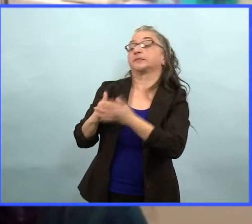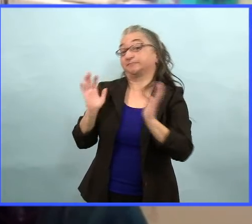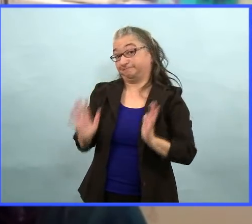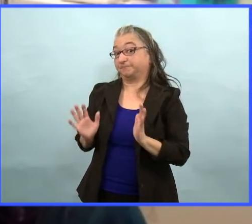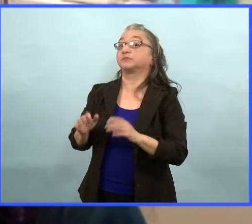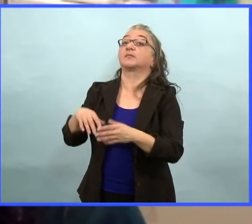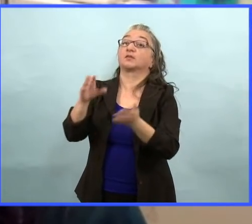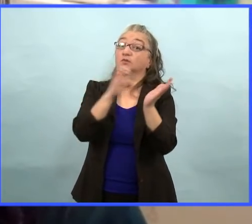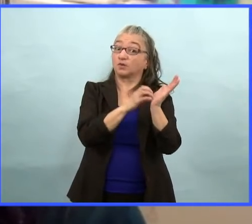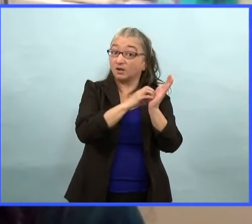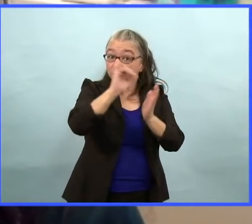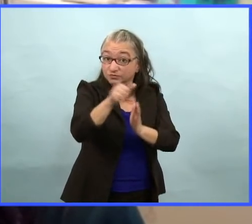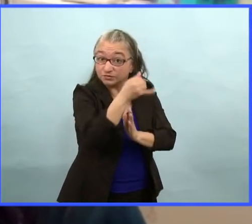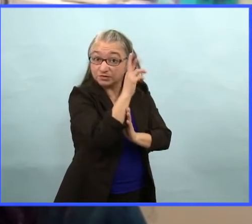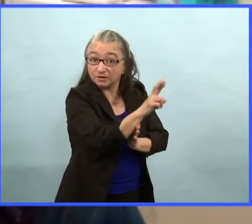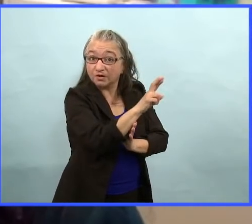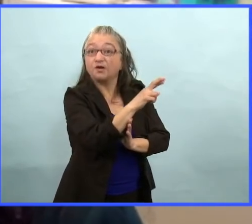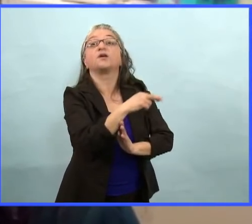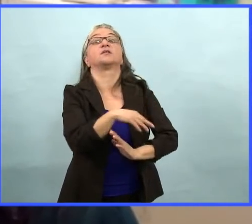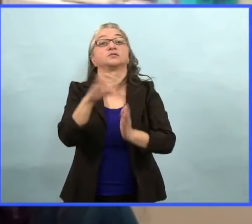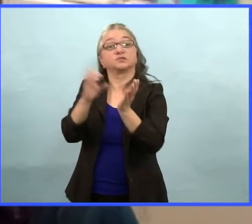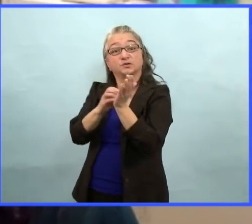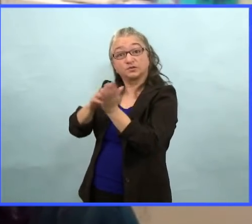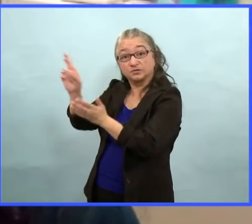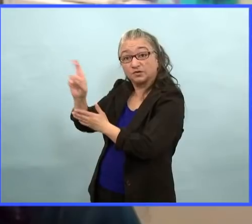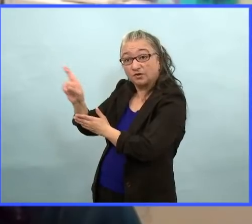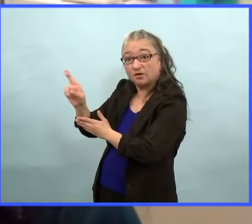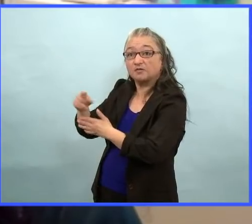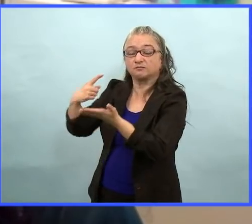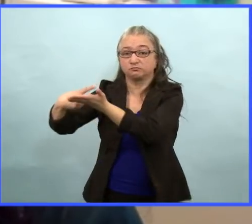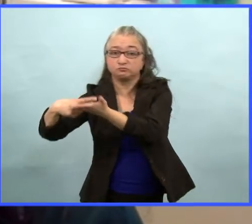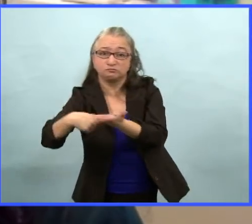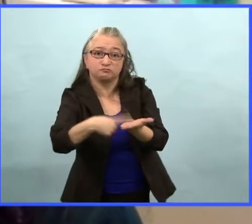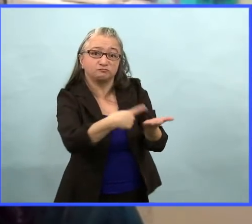start preparing for the data release with the new nasi recommendation that came out